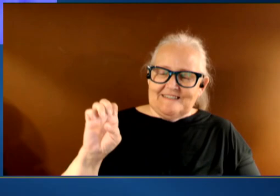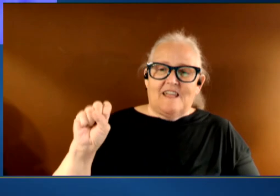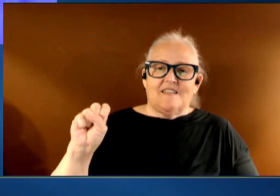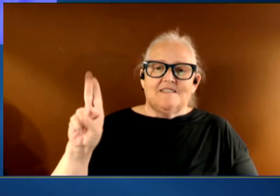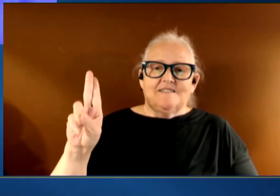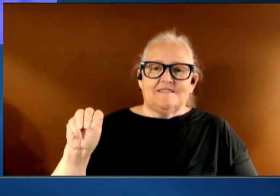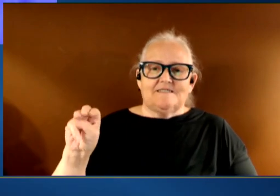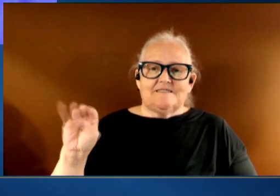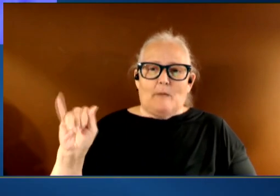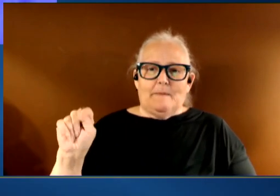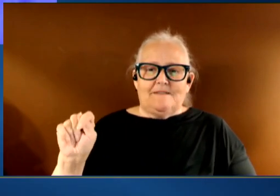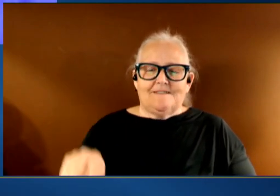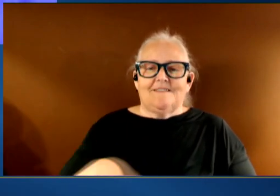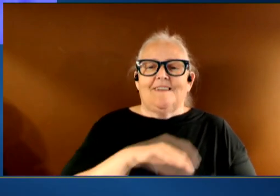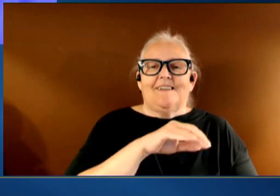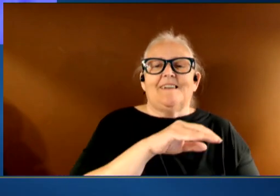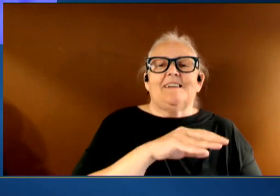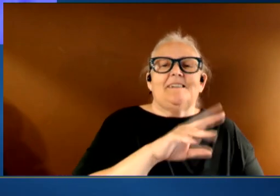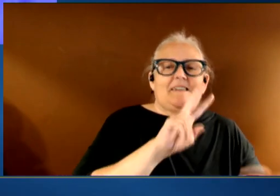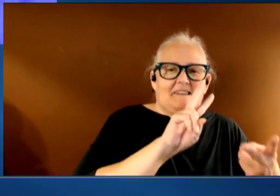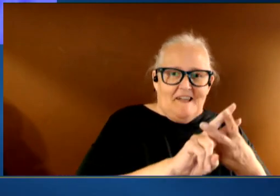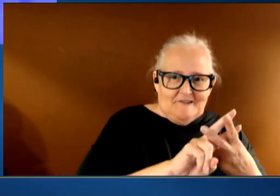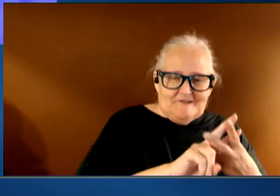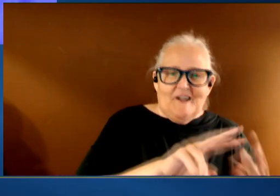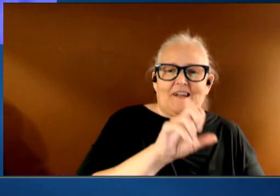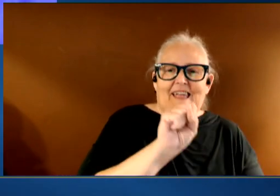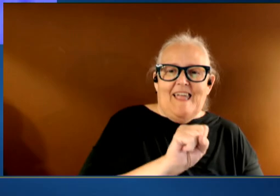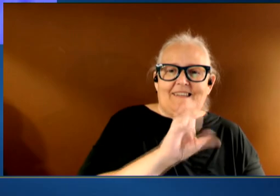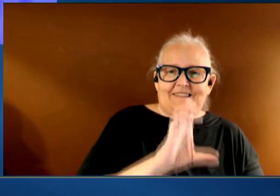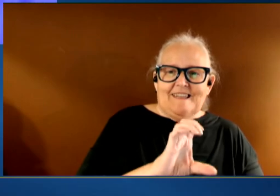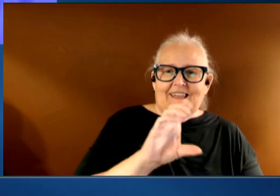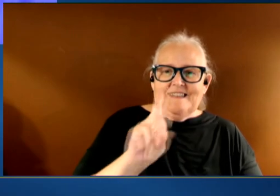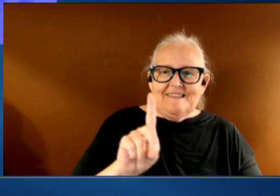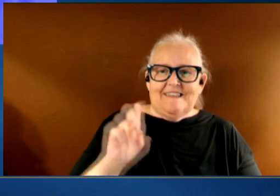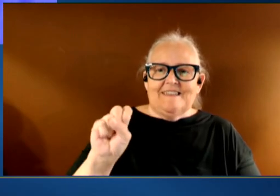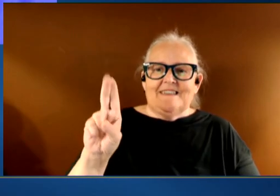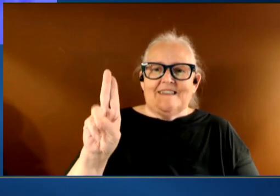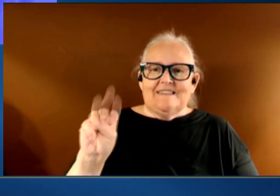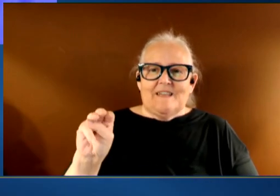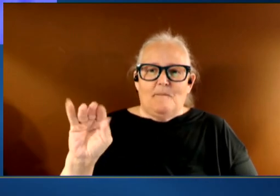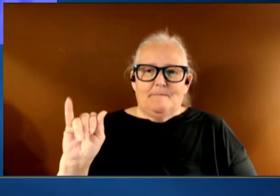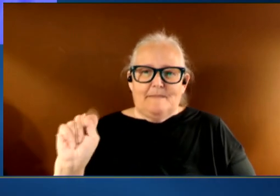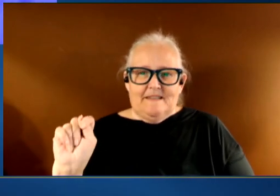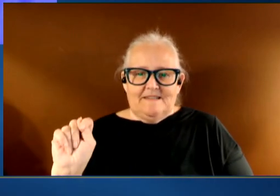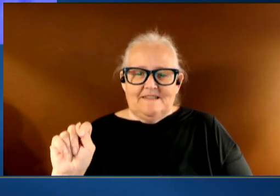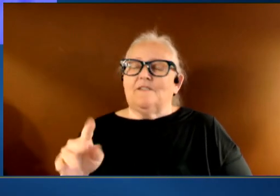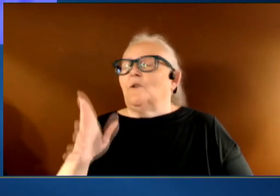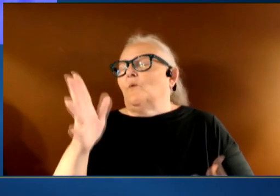just flag one of us down, but we would love to repost you, reshare what you're sharing as well.